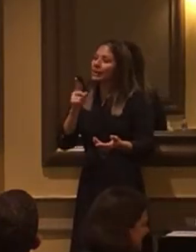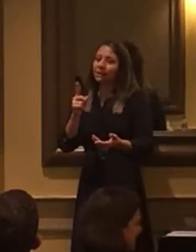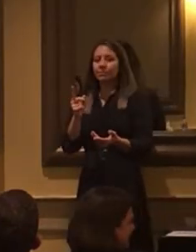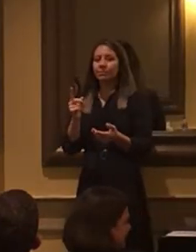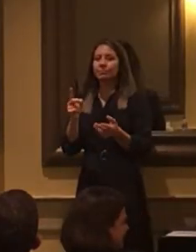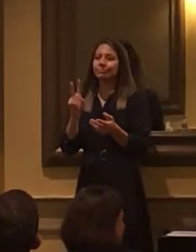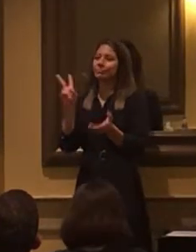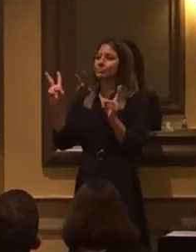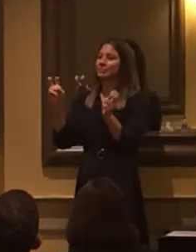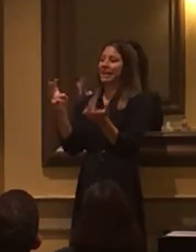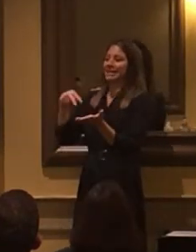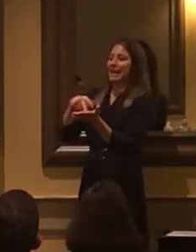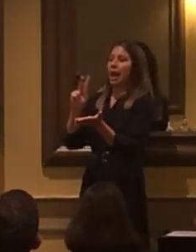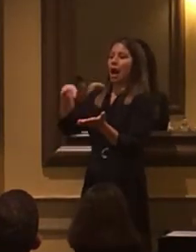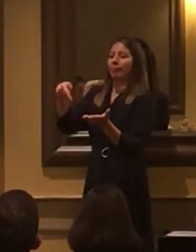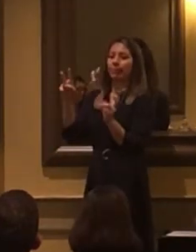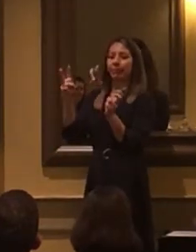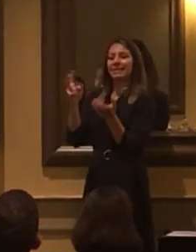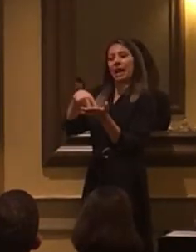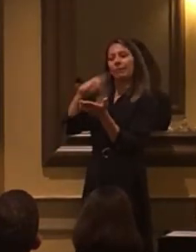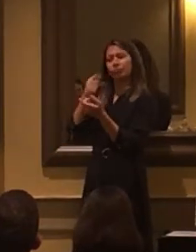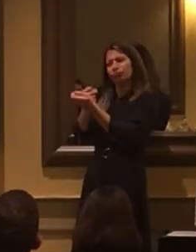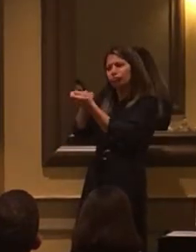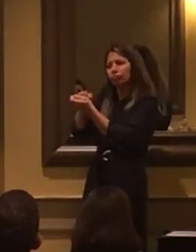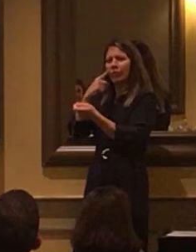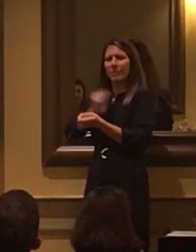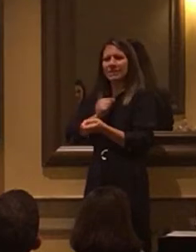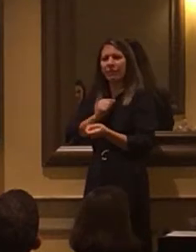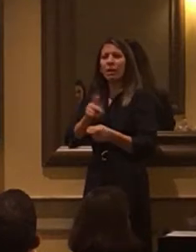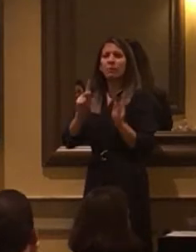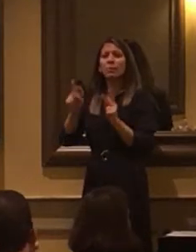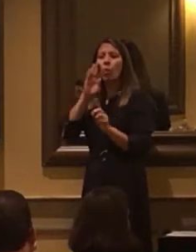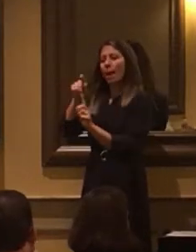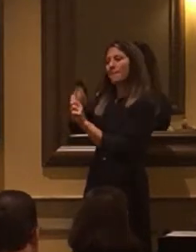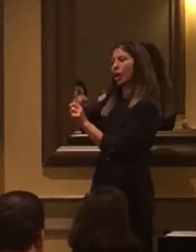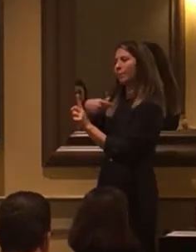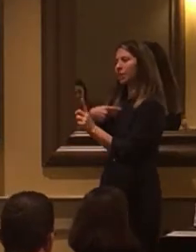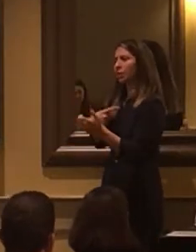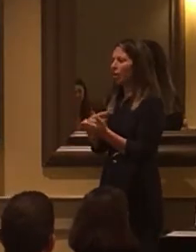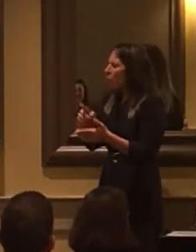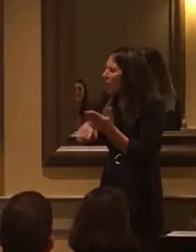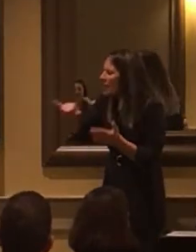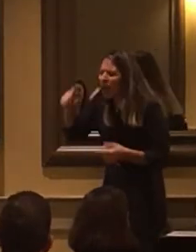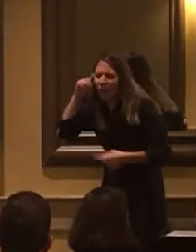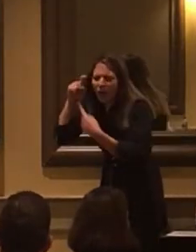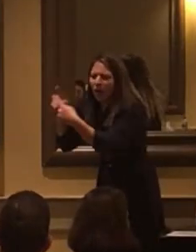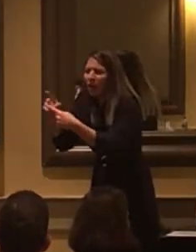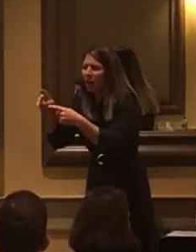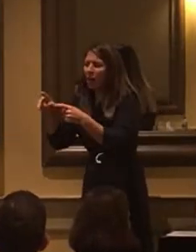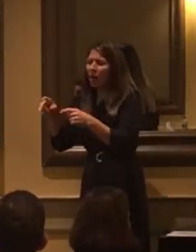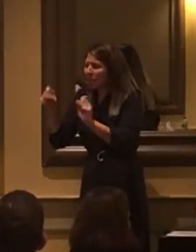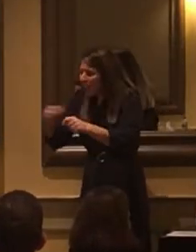When I was younger, I used to get picked on saying like, "Oh why you got that in your ear? "What is that? Can I try it on?" And I was like "No, it's mine."